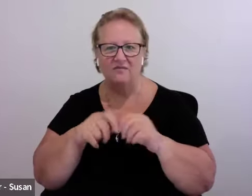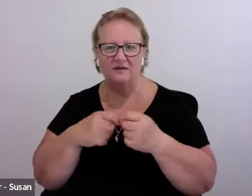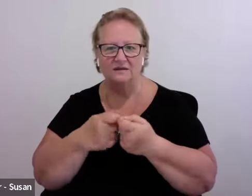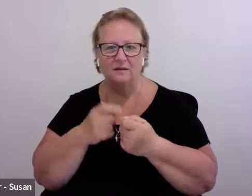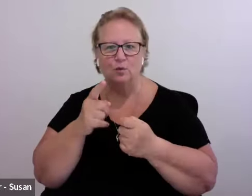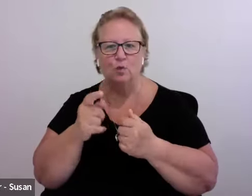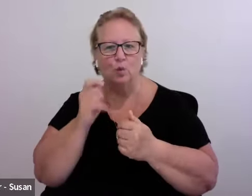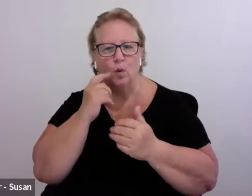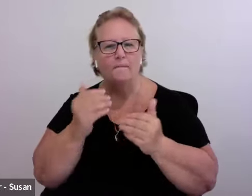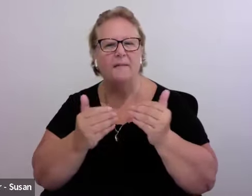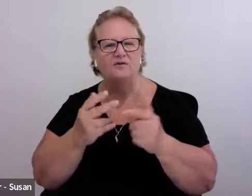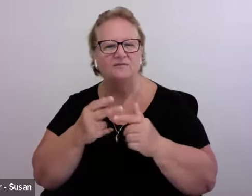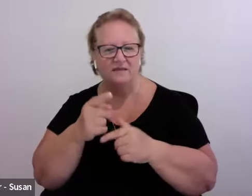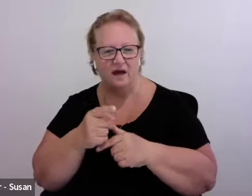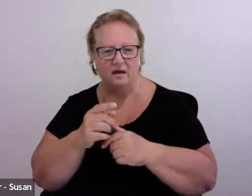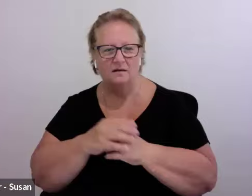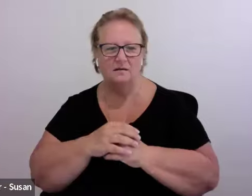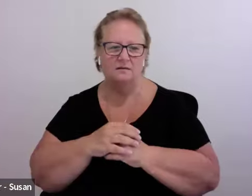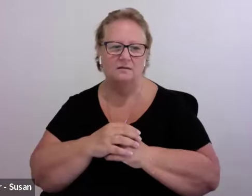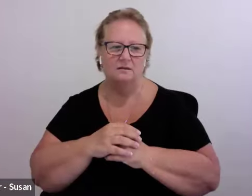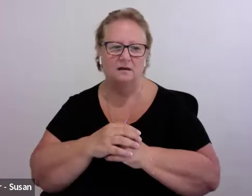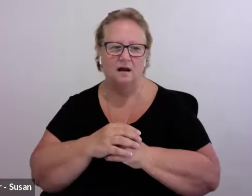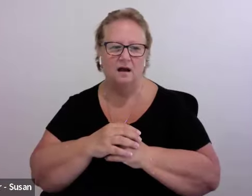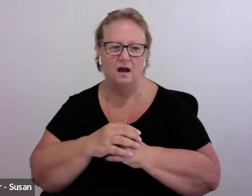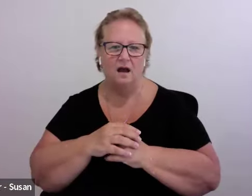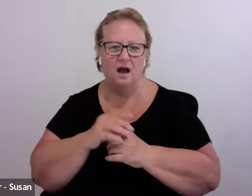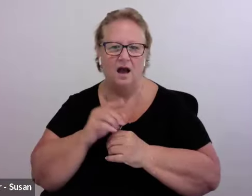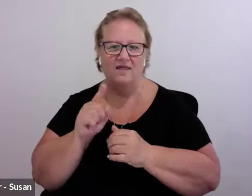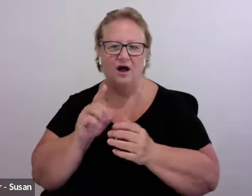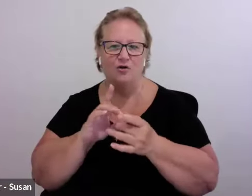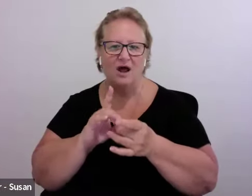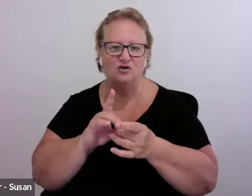access and governance, the support that people need to be